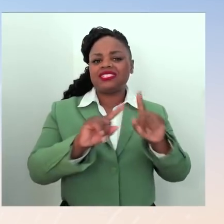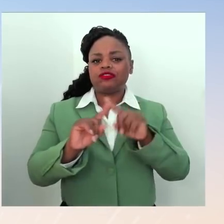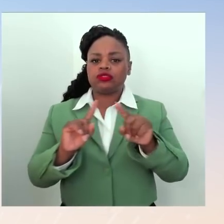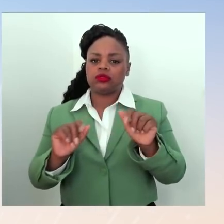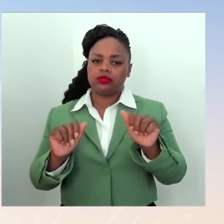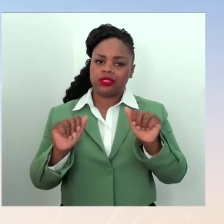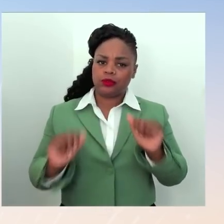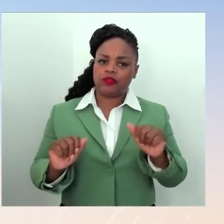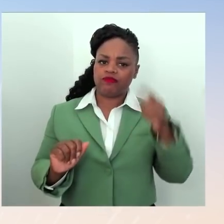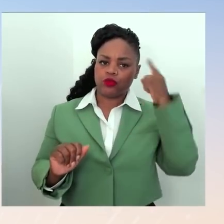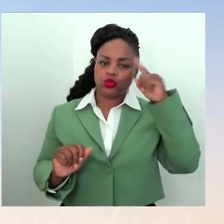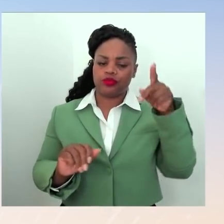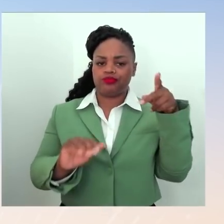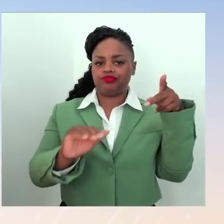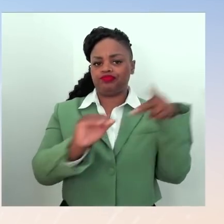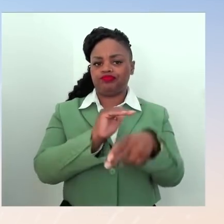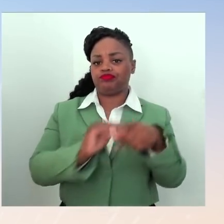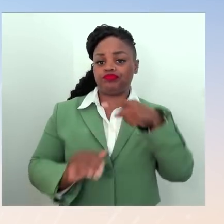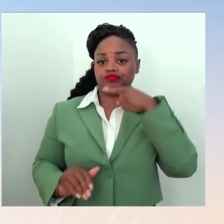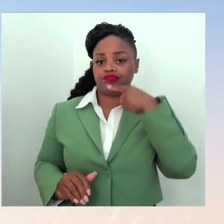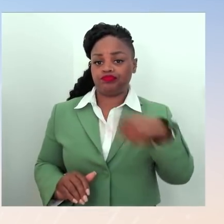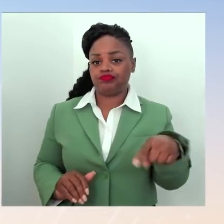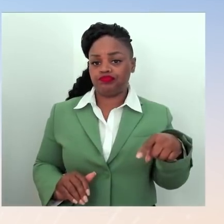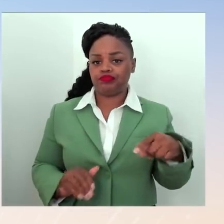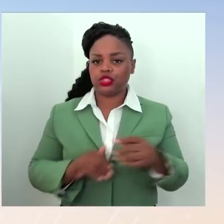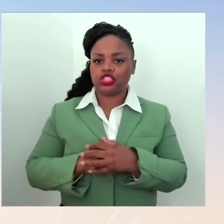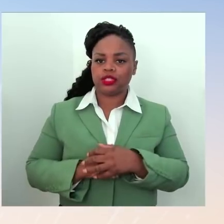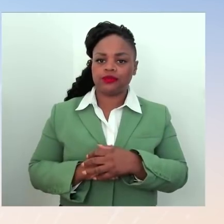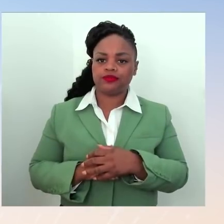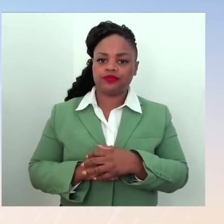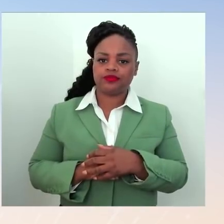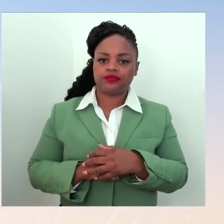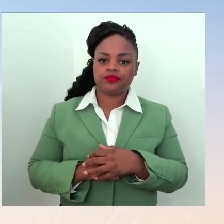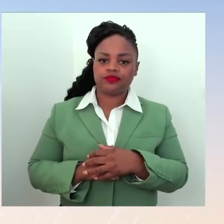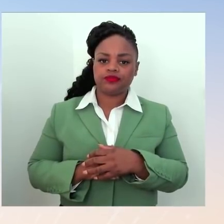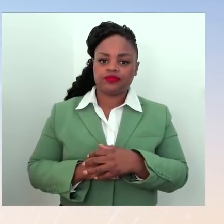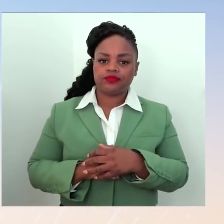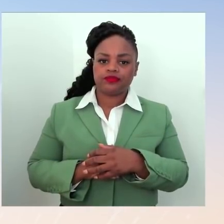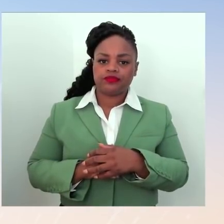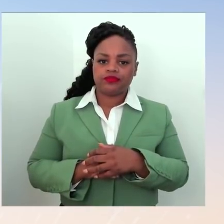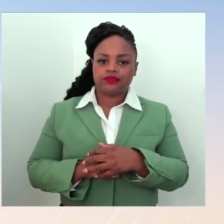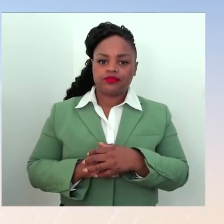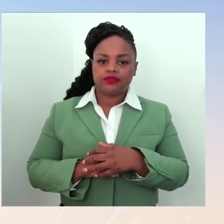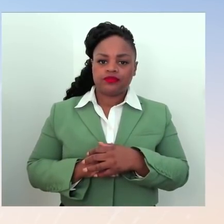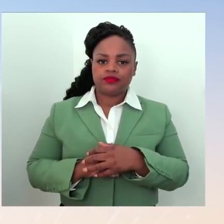says that healthy children shouldn't get COVID vaccines. Is that a good policy?